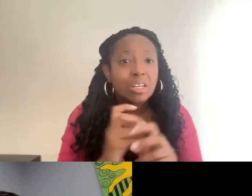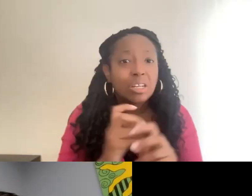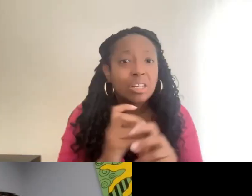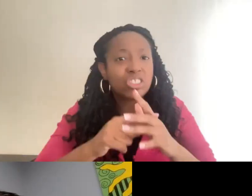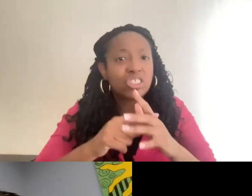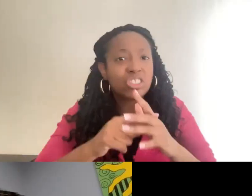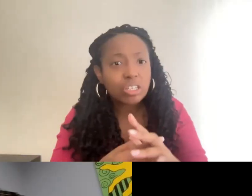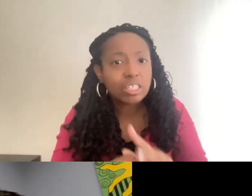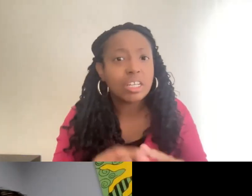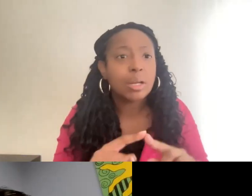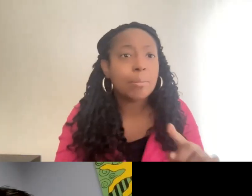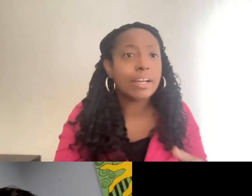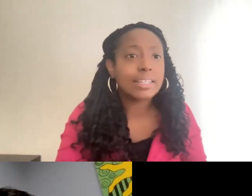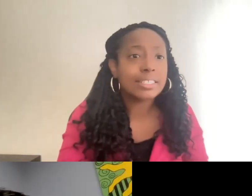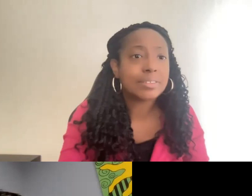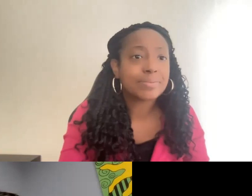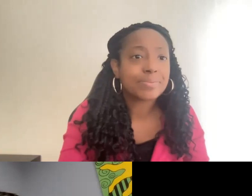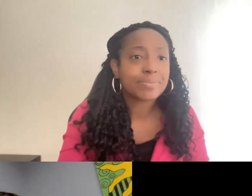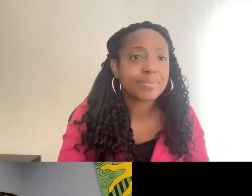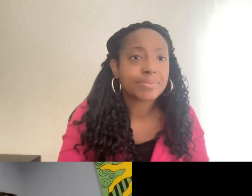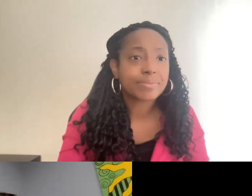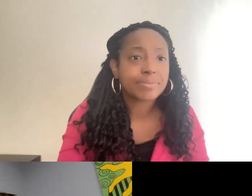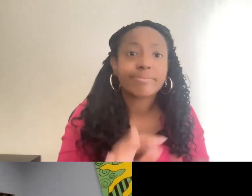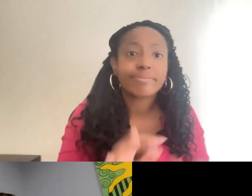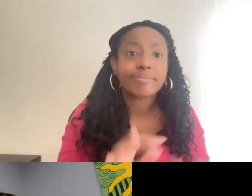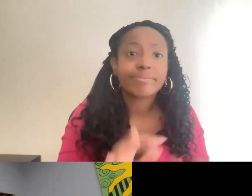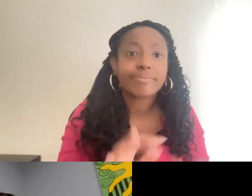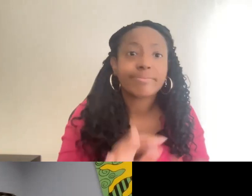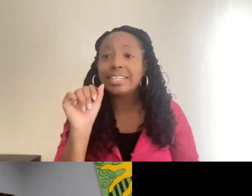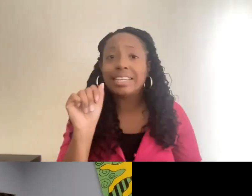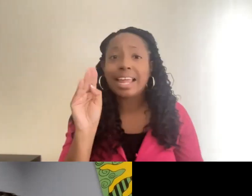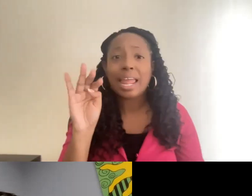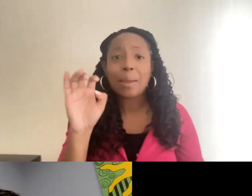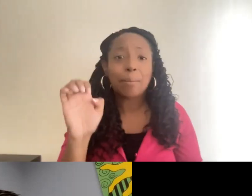uh tying it back to Able accounts right that's something that um you know can be done quite